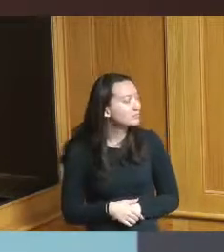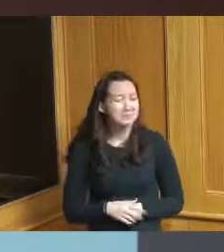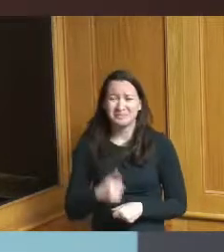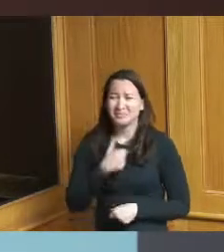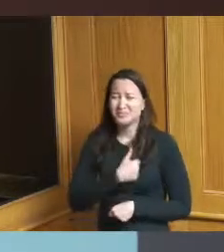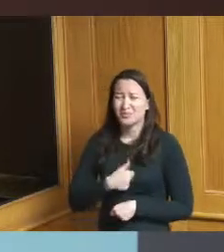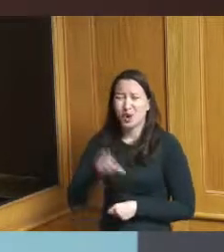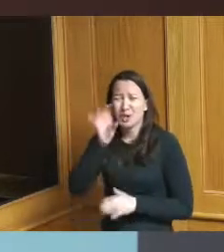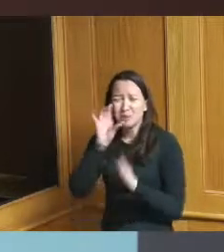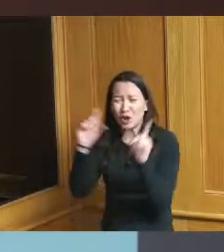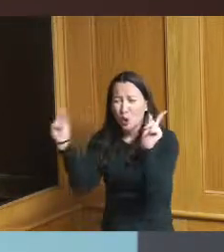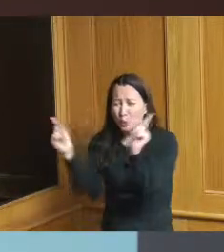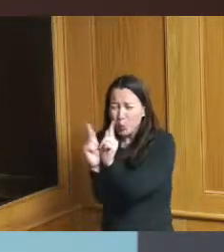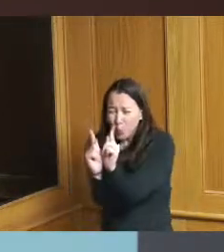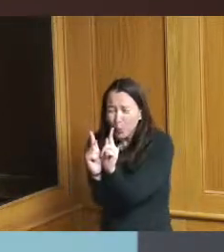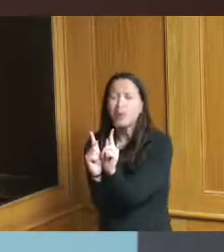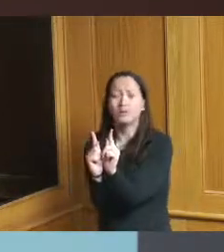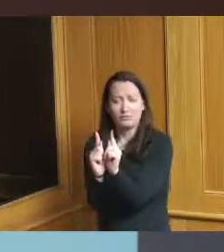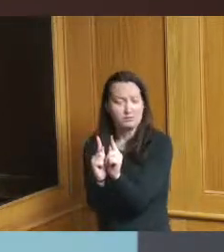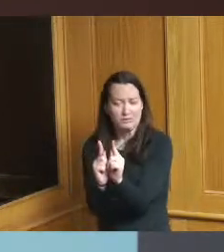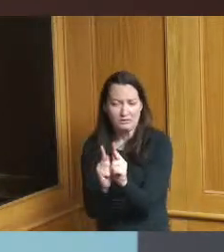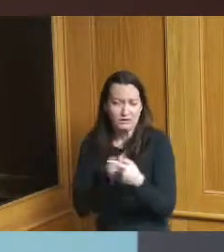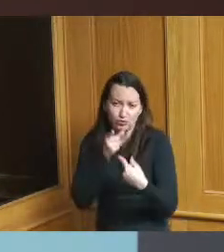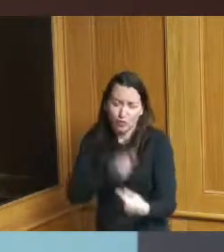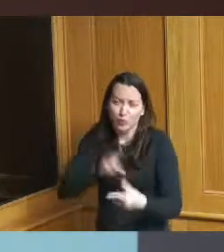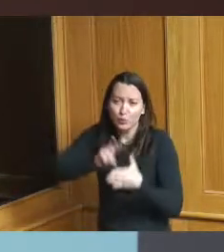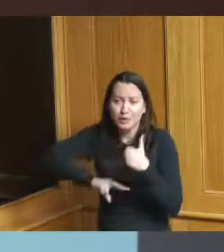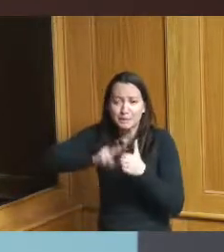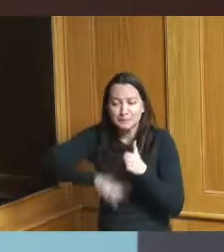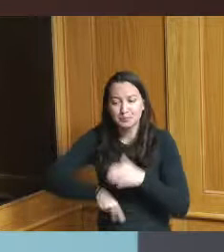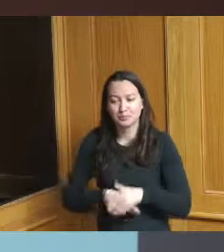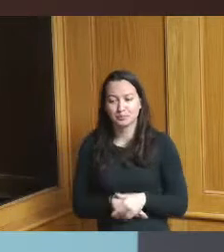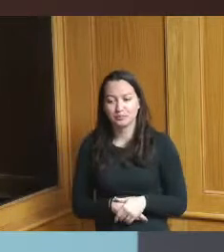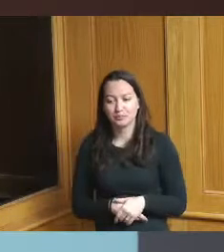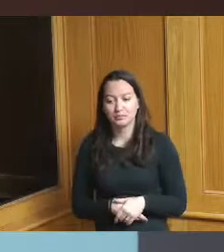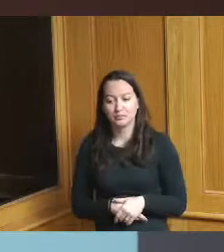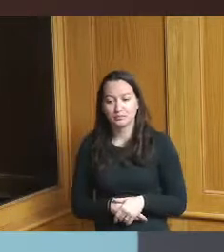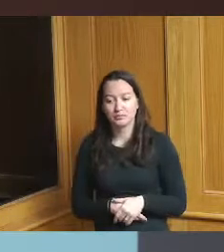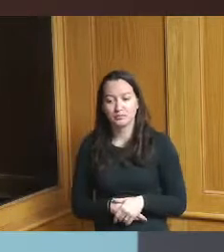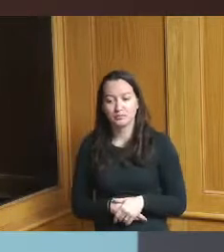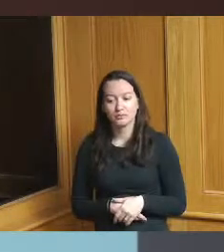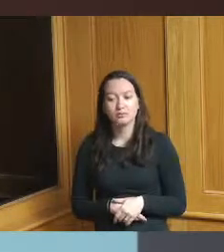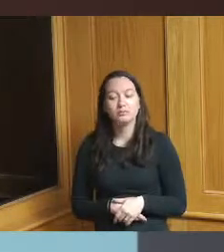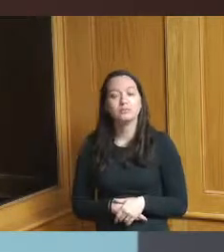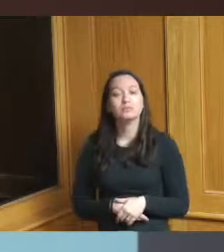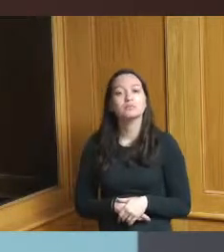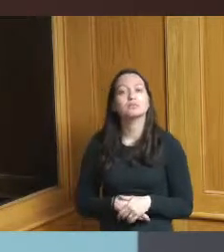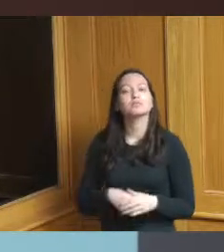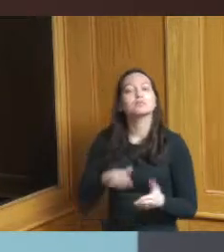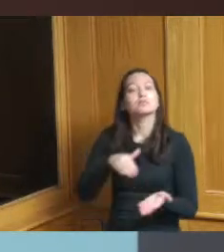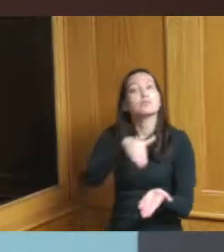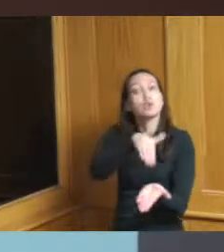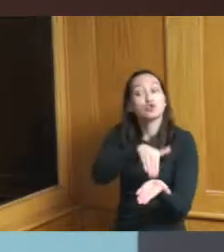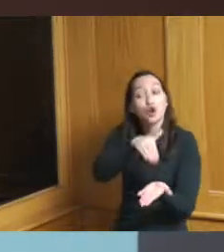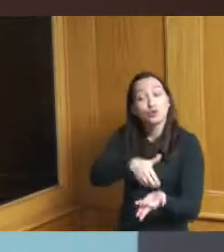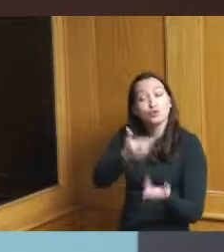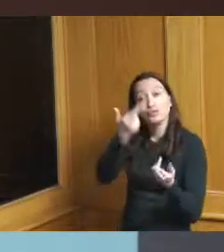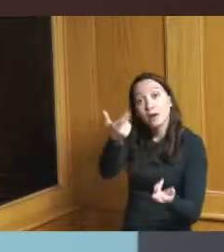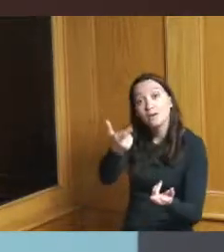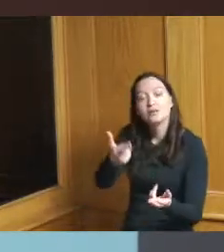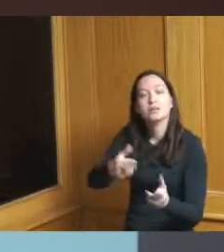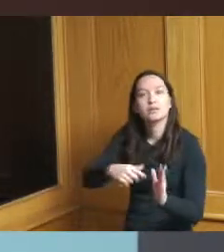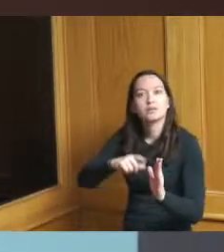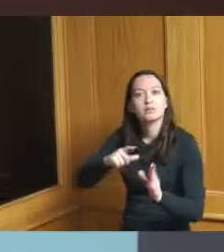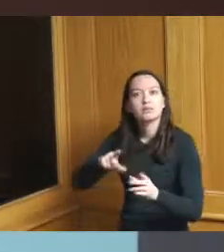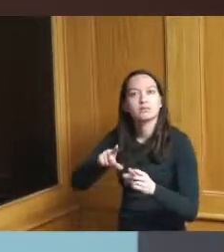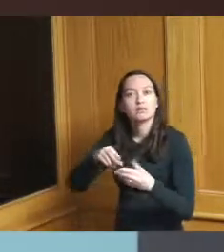pronounce this easy to read doctor recommendations cite more confidence in the vaccine when people